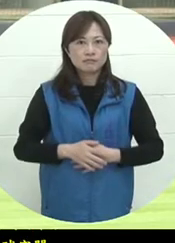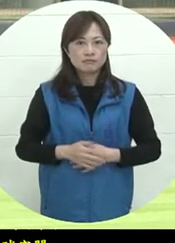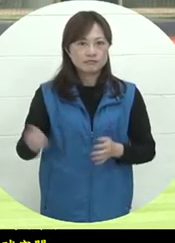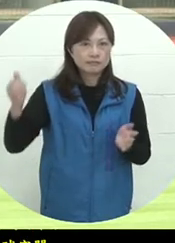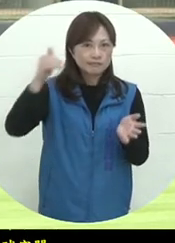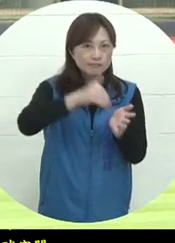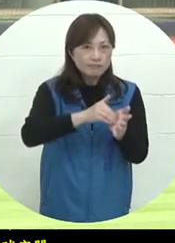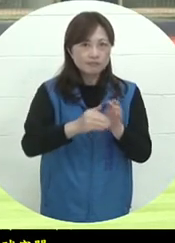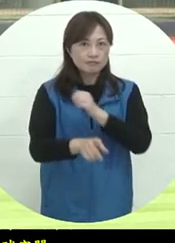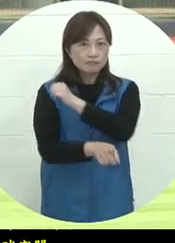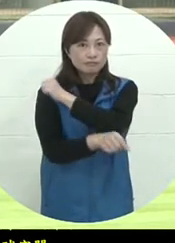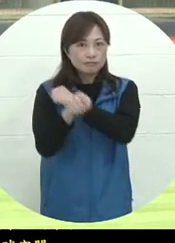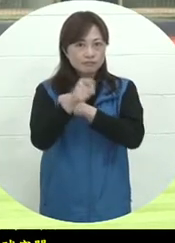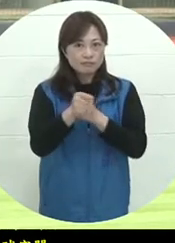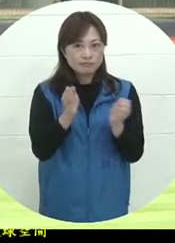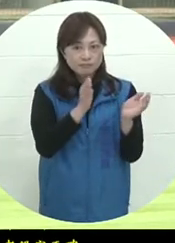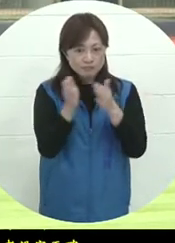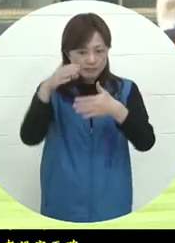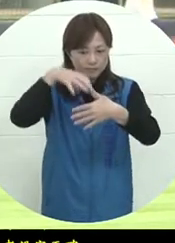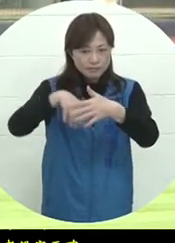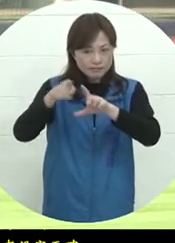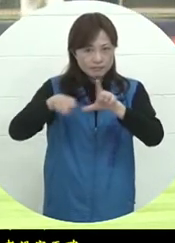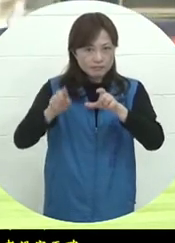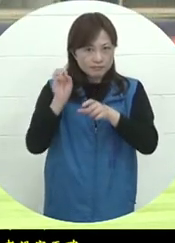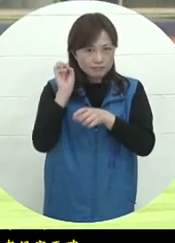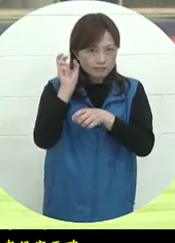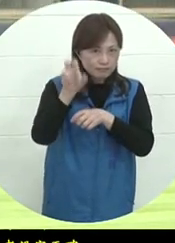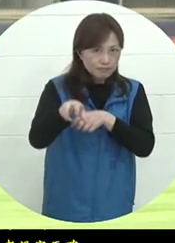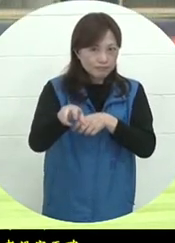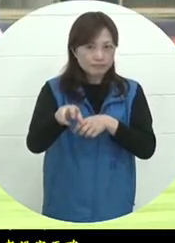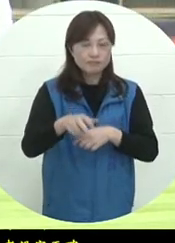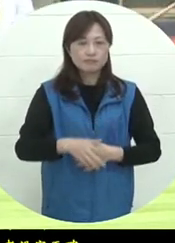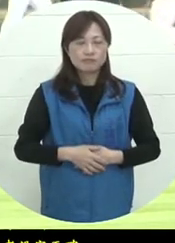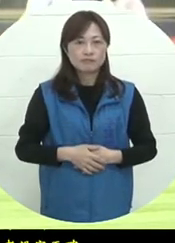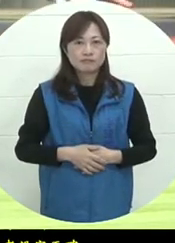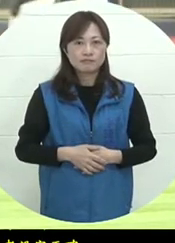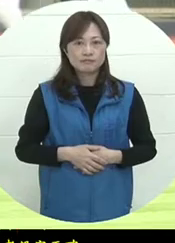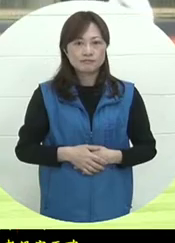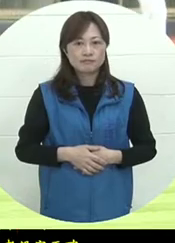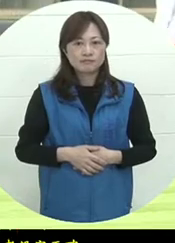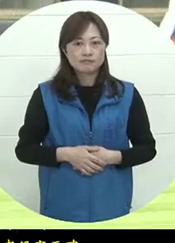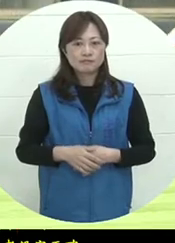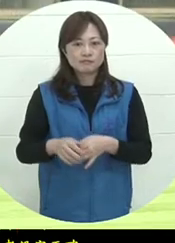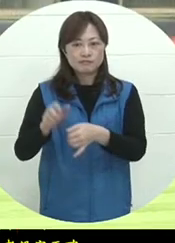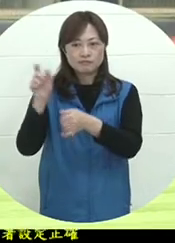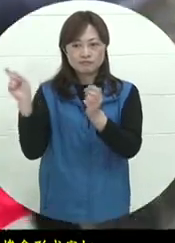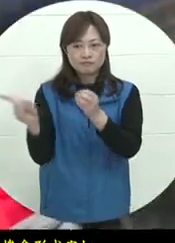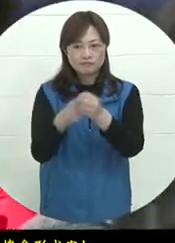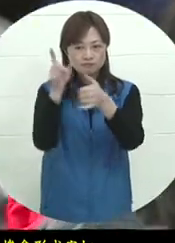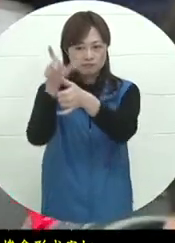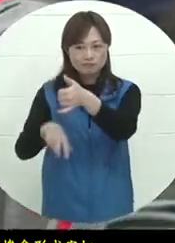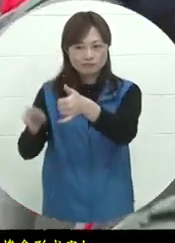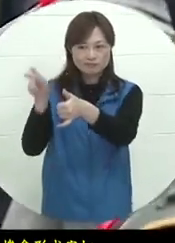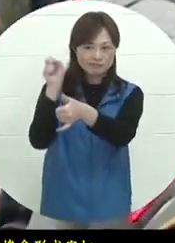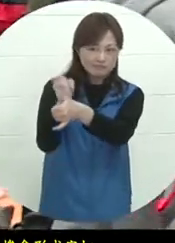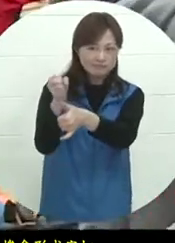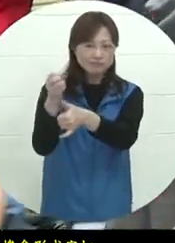the ball in the inside corner did not hit the batter , so it was a game in progress. The batter